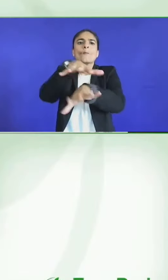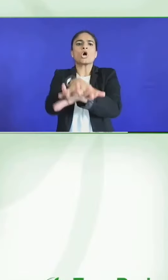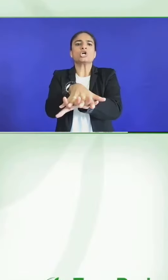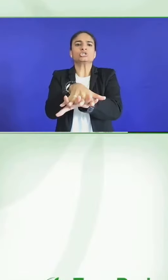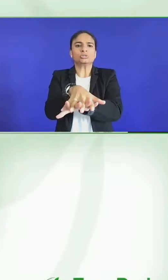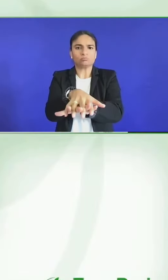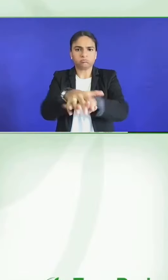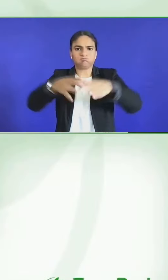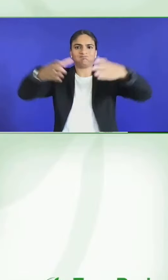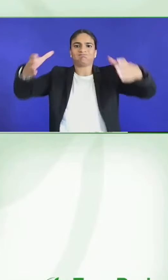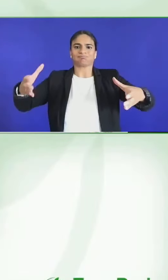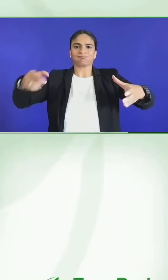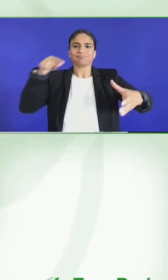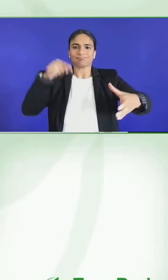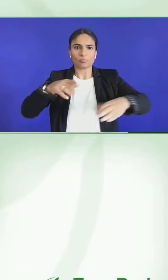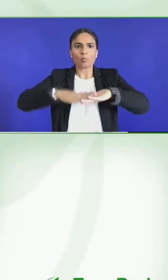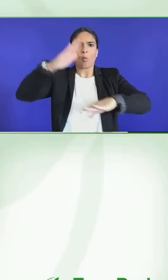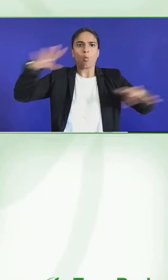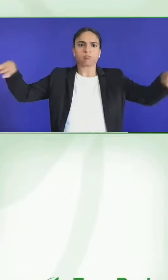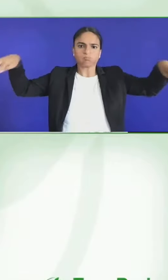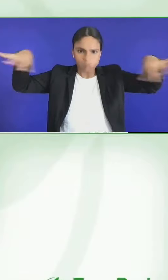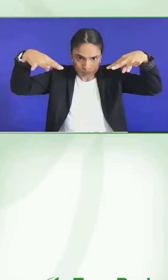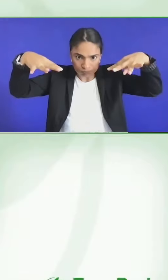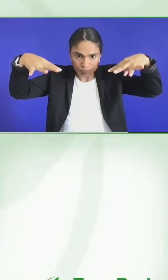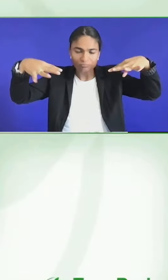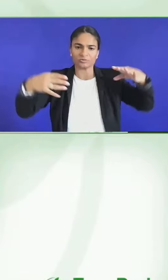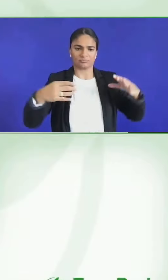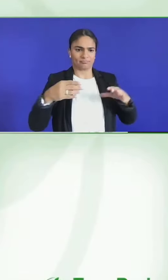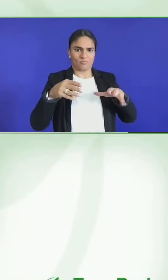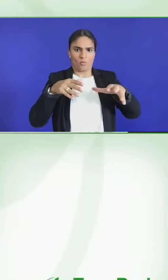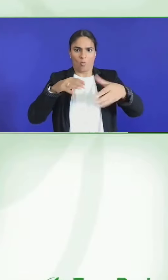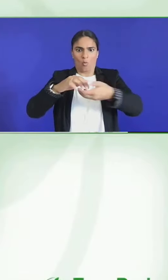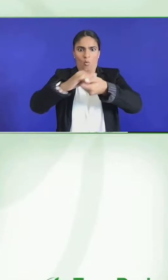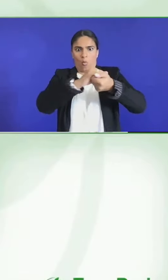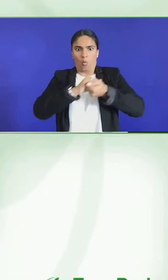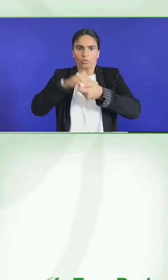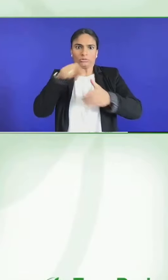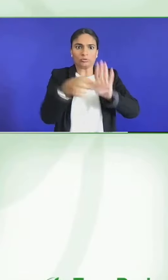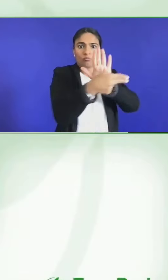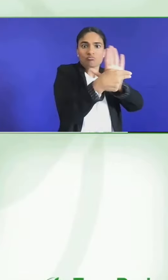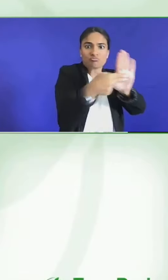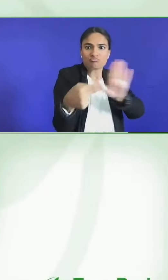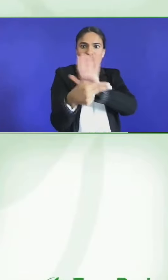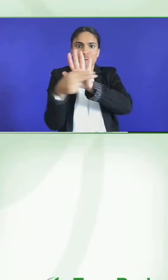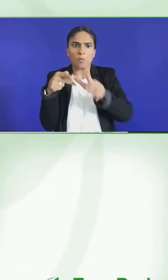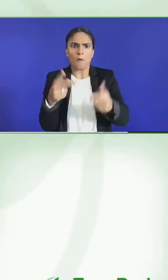We hear the work already that the care, I don't like, I'm really